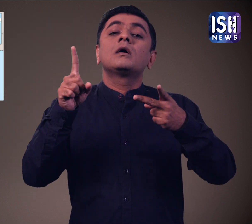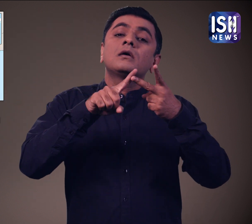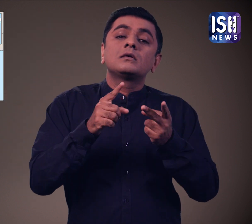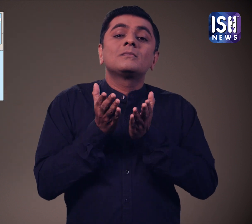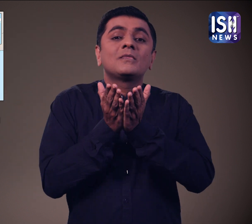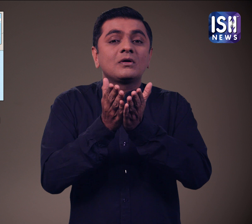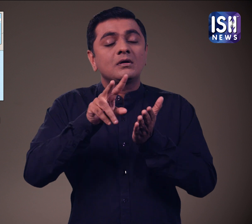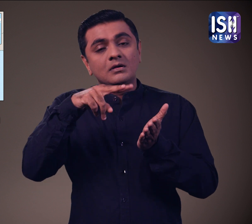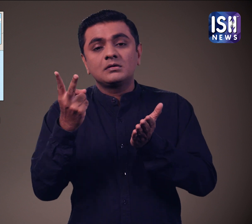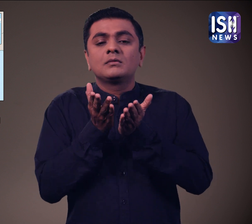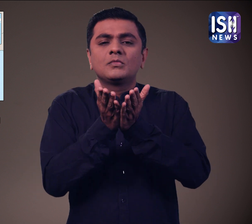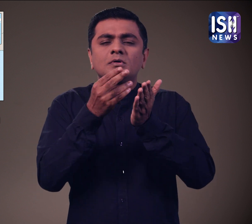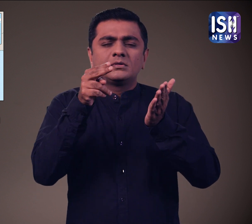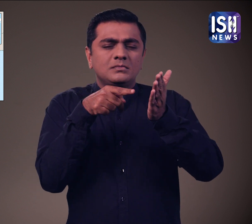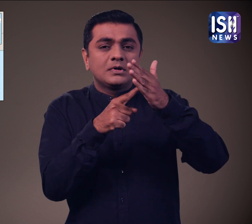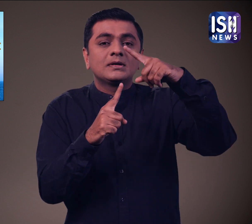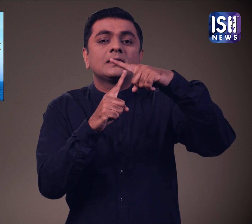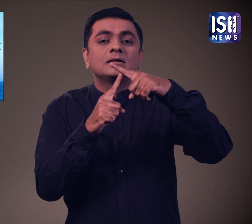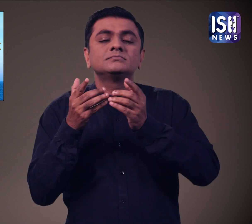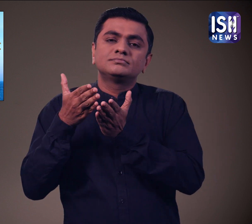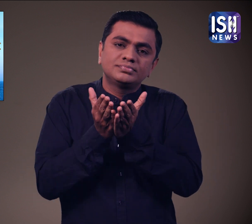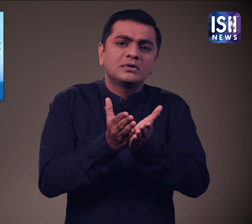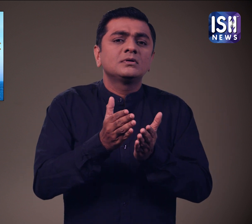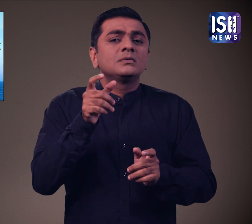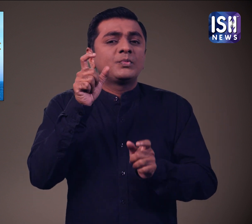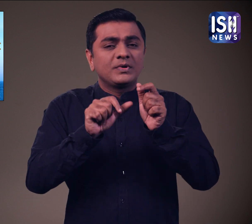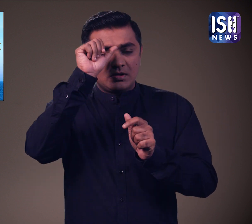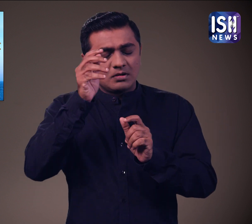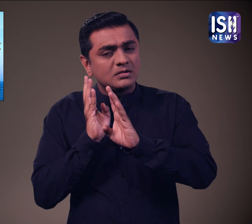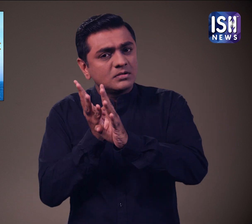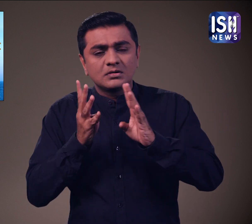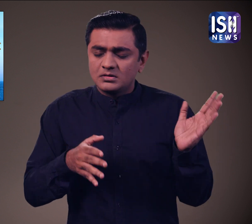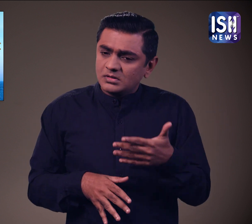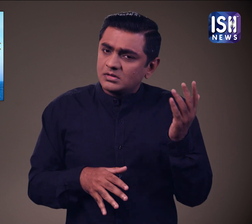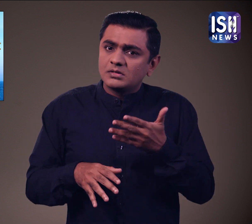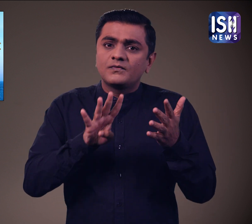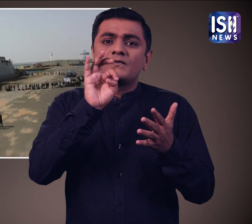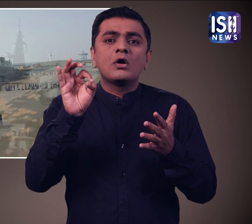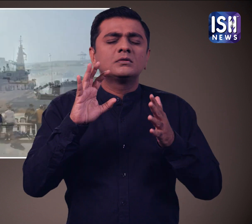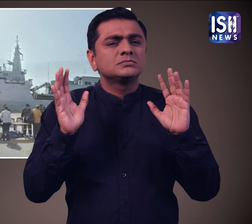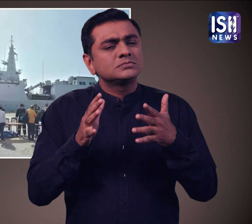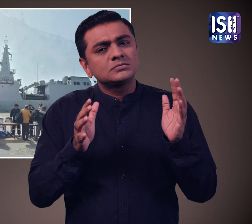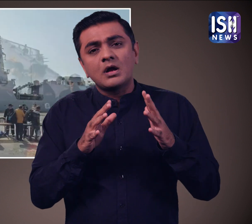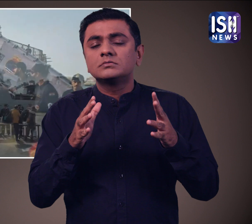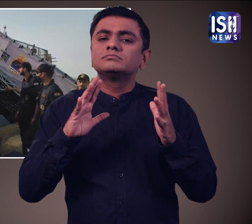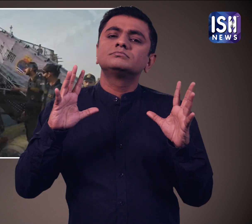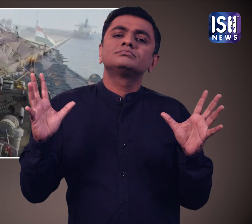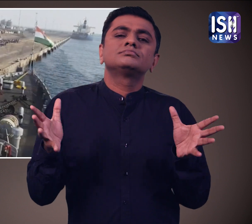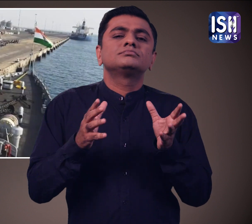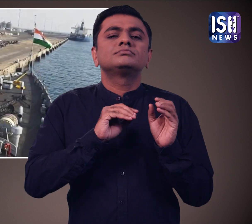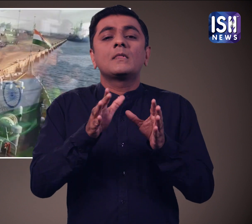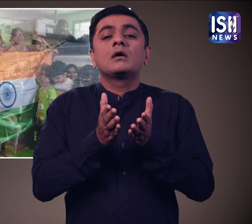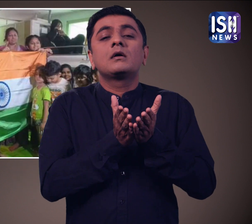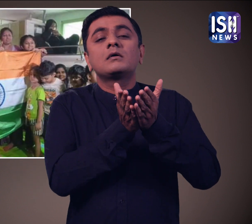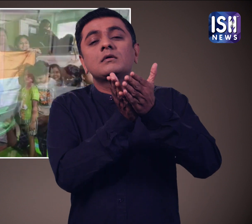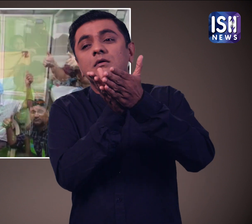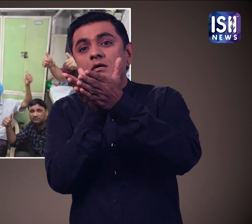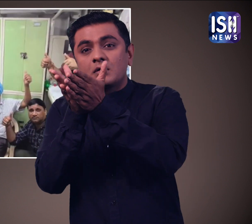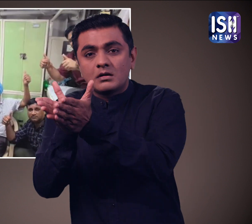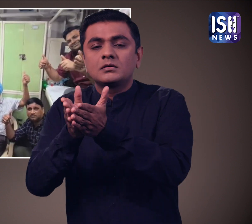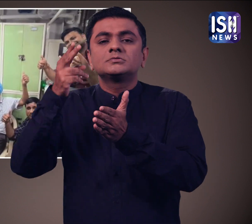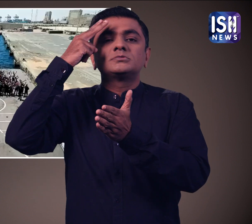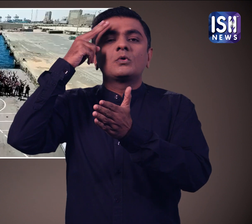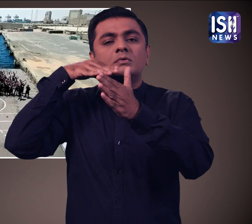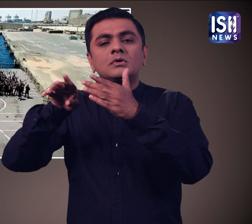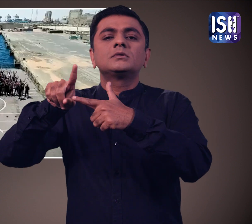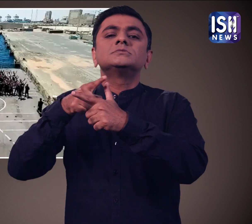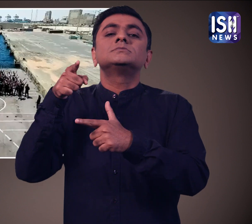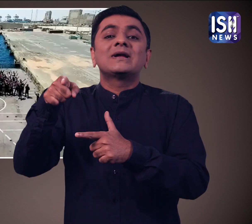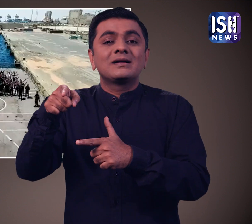Another naval ship, INS Teg, successfully evacuated Indians and took them to Jeddah, Saudi Arabia